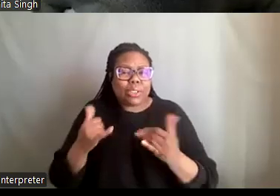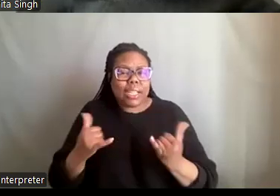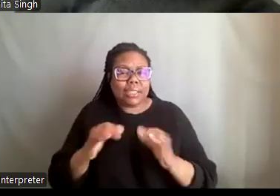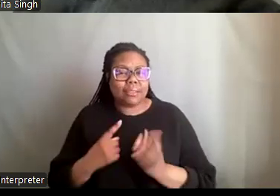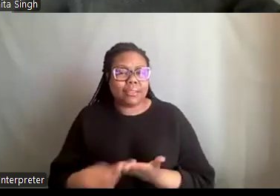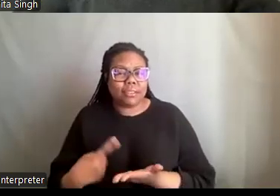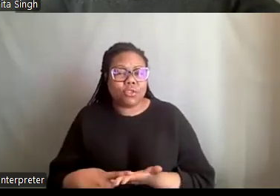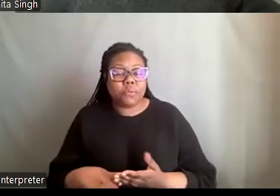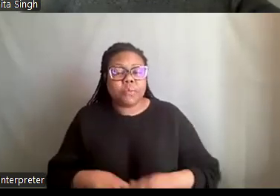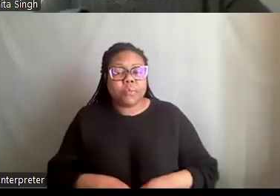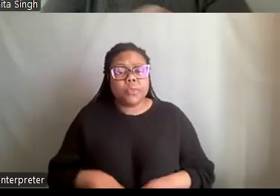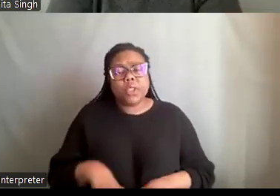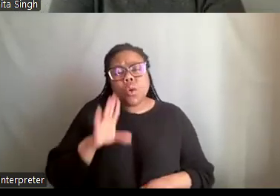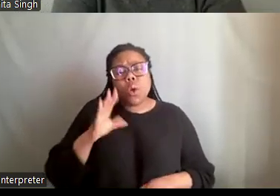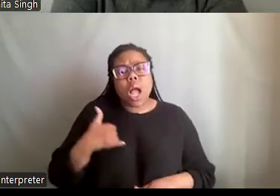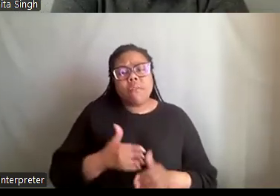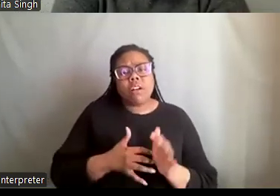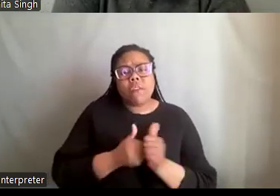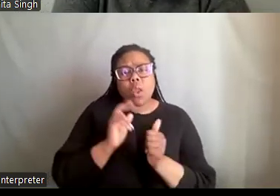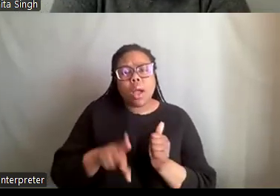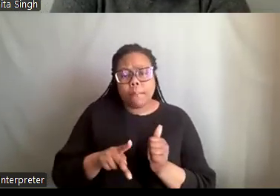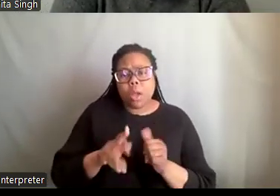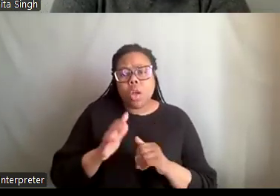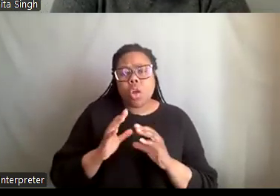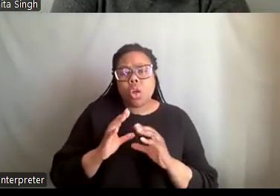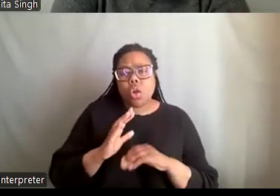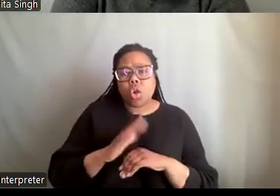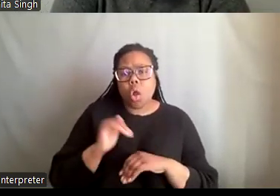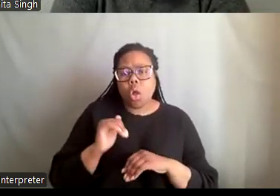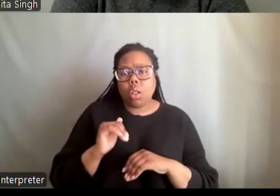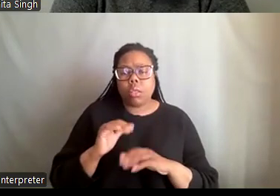elevate the conversation about today. We will do a follow-up